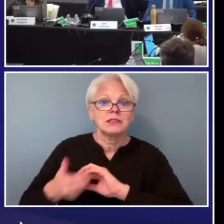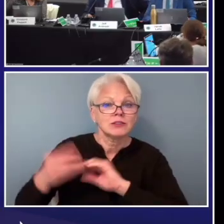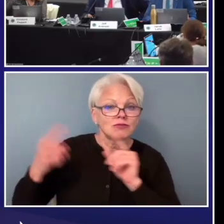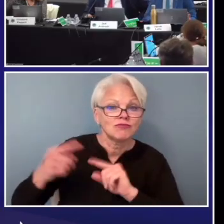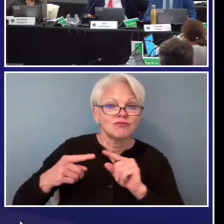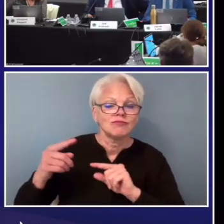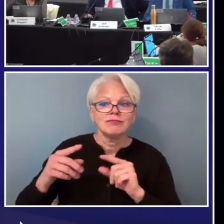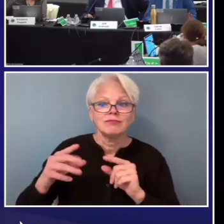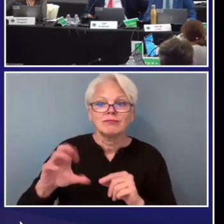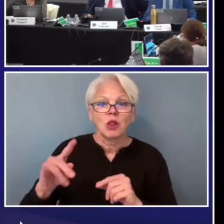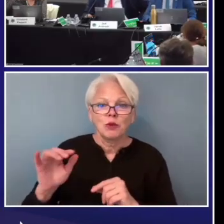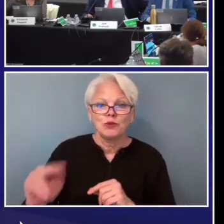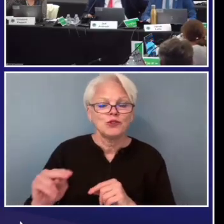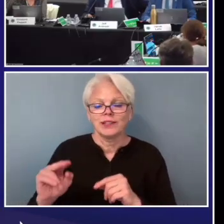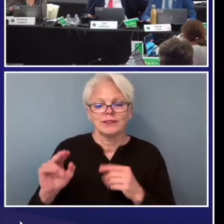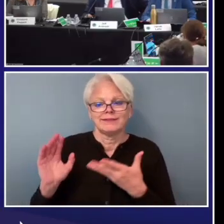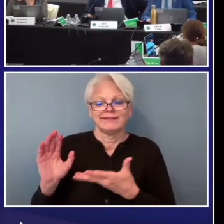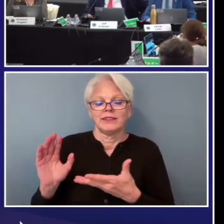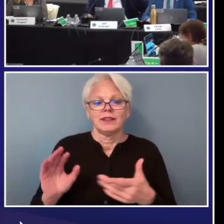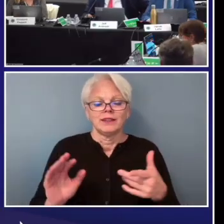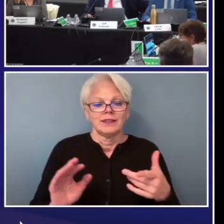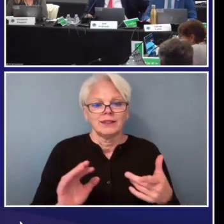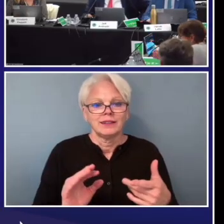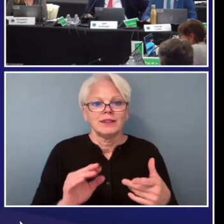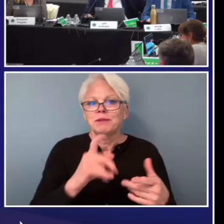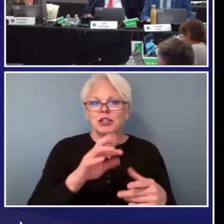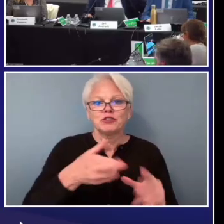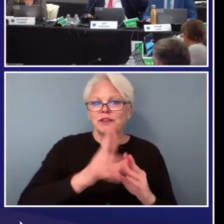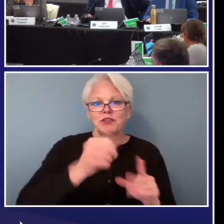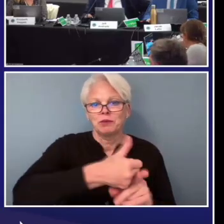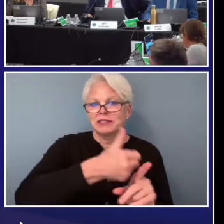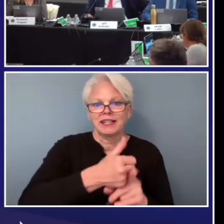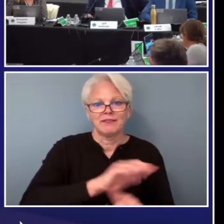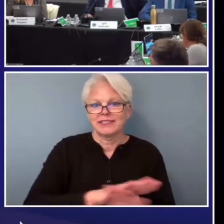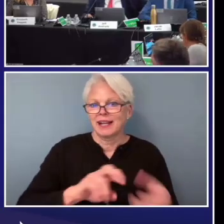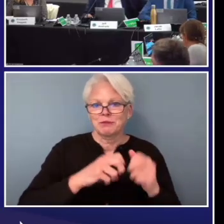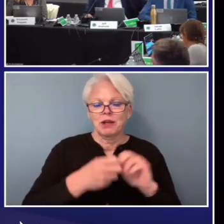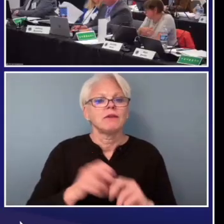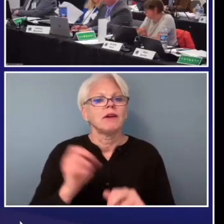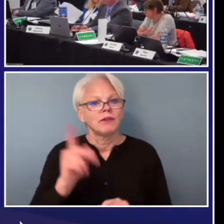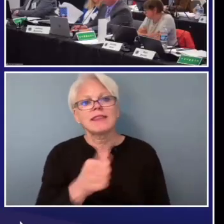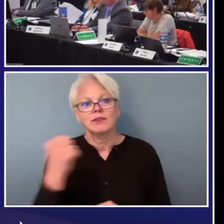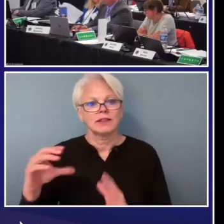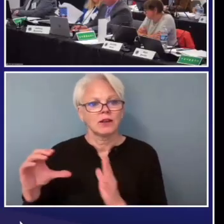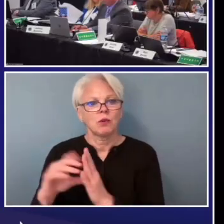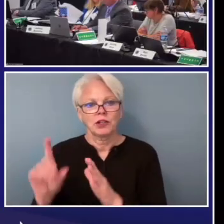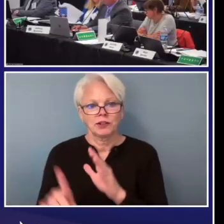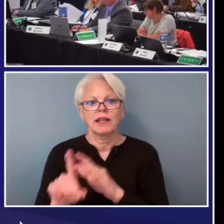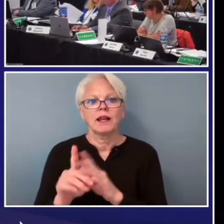on its own is not problematic there. Okay, like I said, there's another section where we'll get to it where this comes up again, which is more specific.